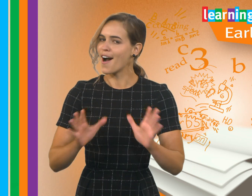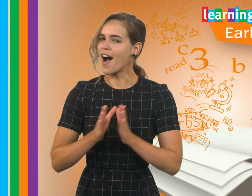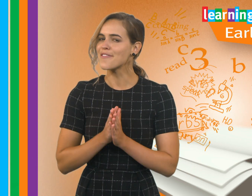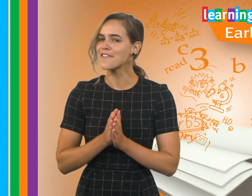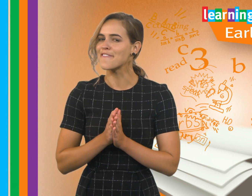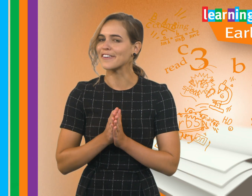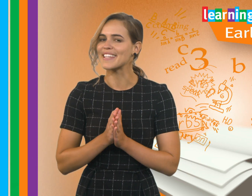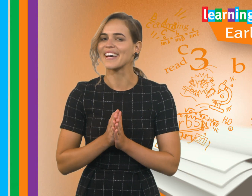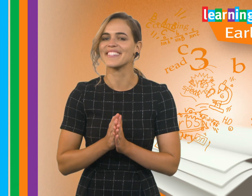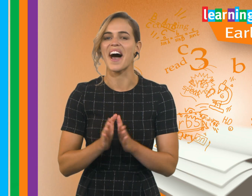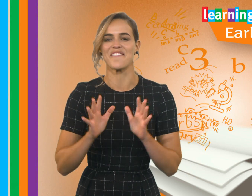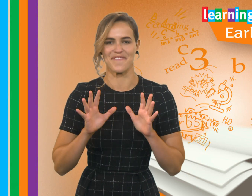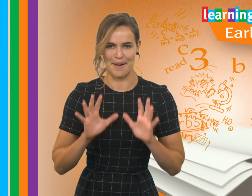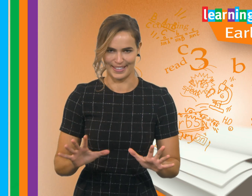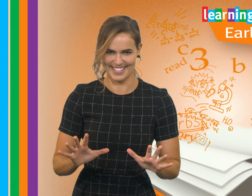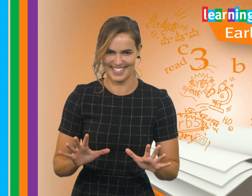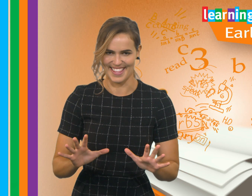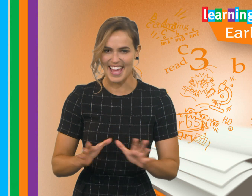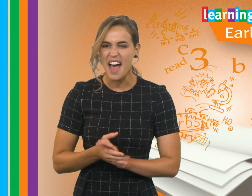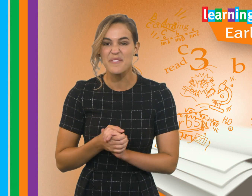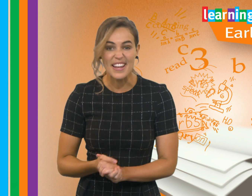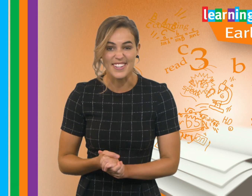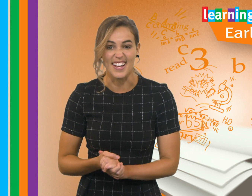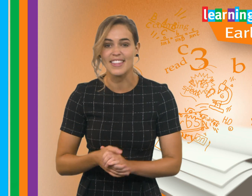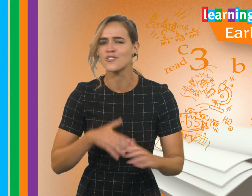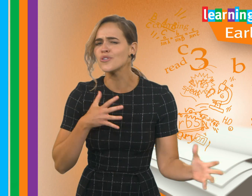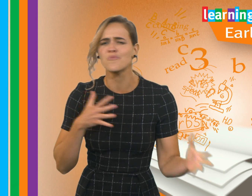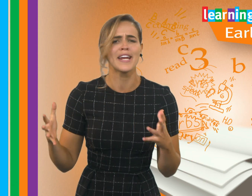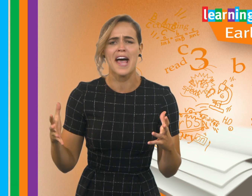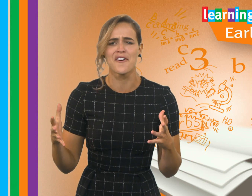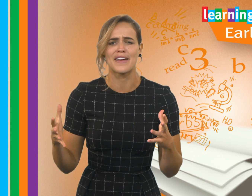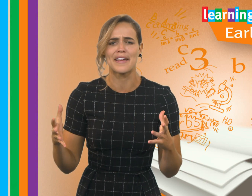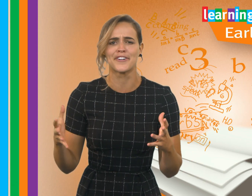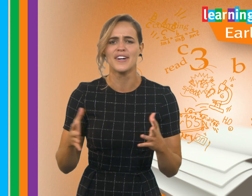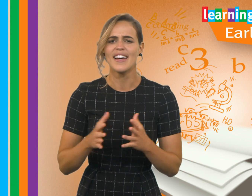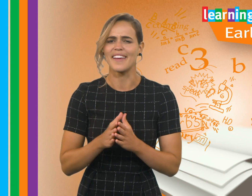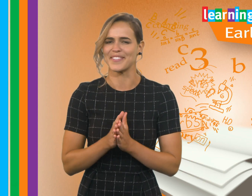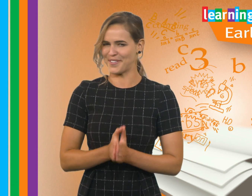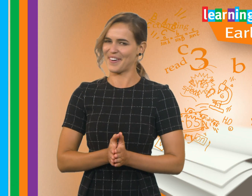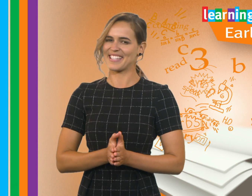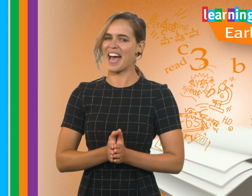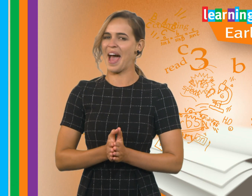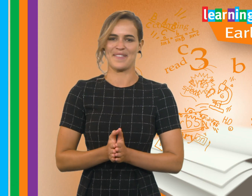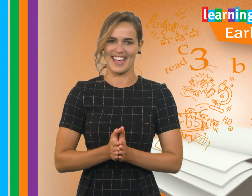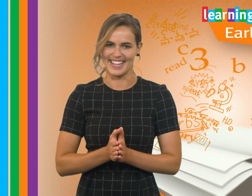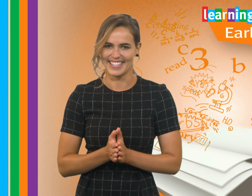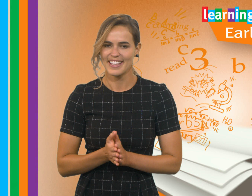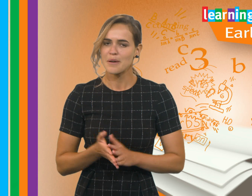I think fairytales are fabulous. They have adventure, there's good winning out over evil, and there's always a happy ending.